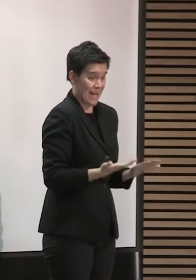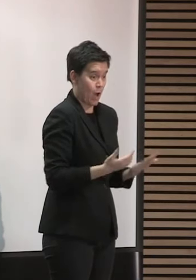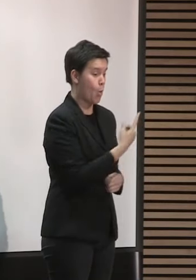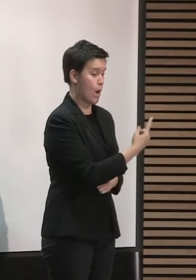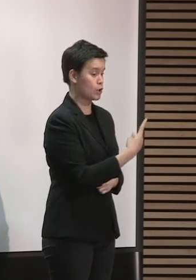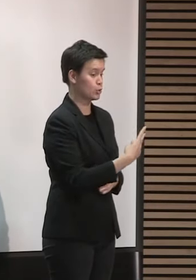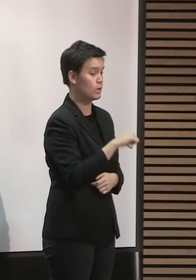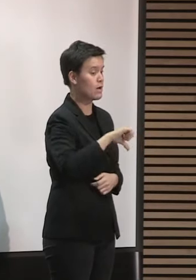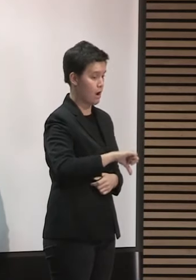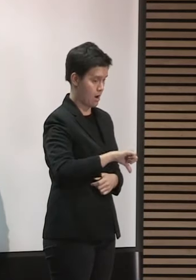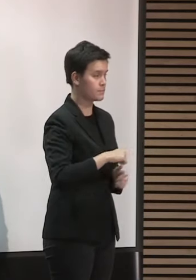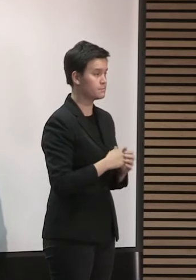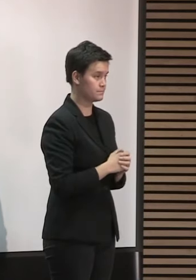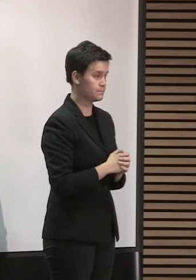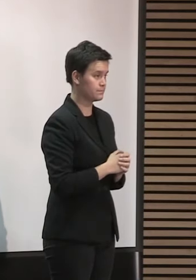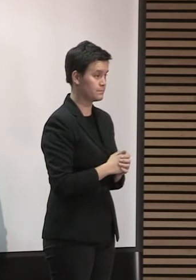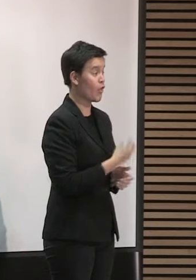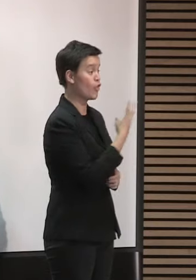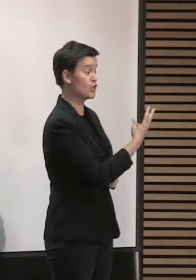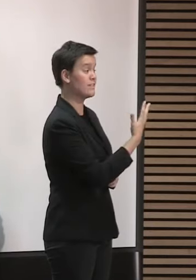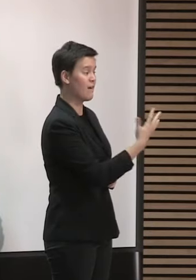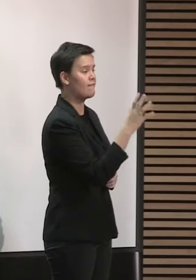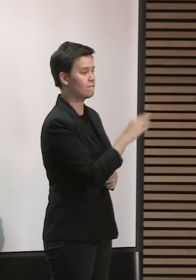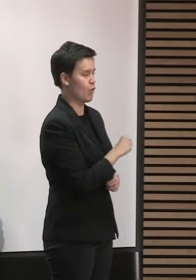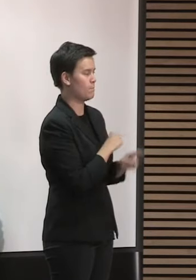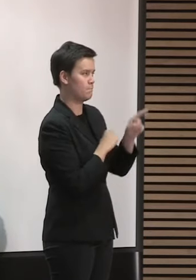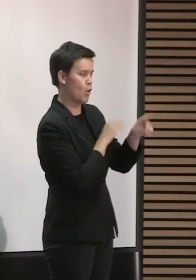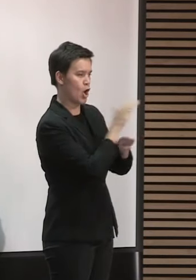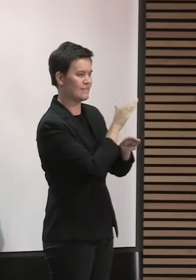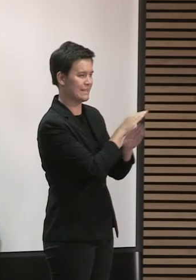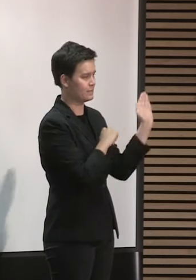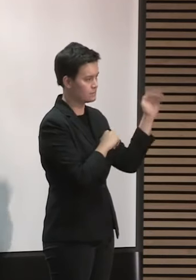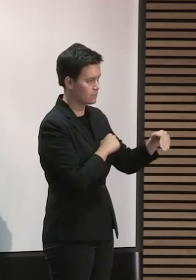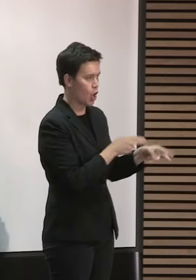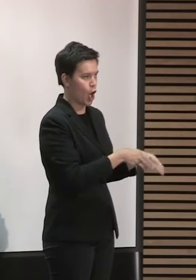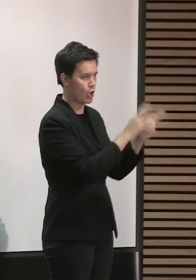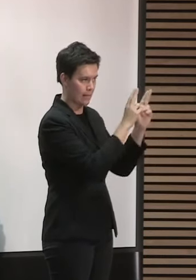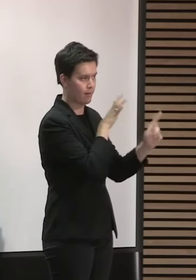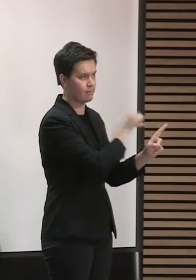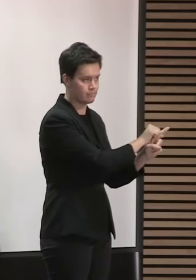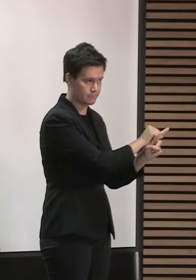The ability for people to add their NHI numbers will be